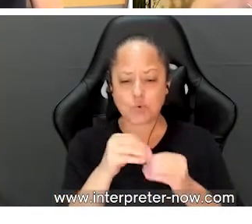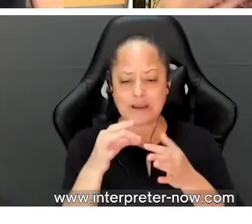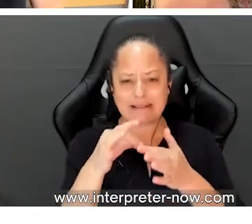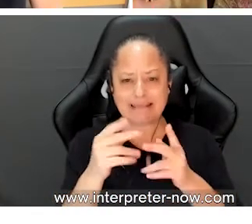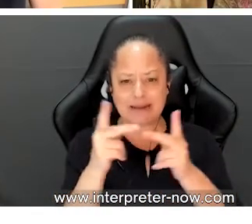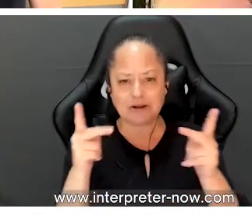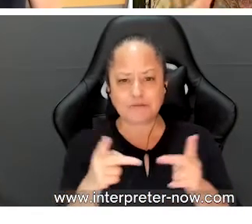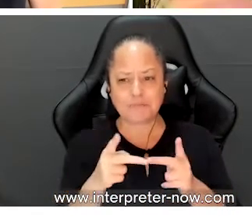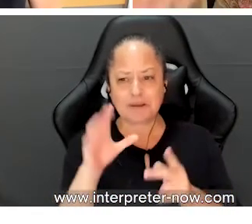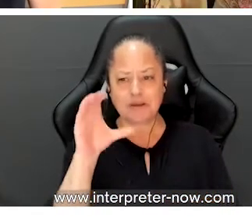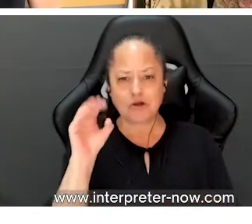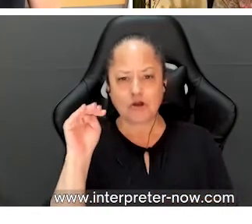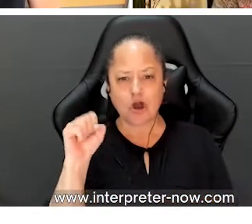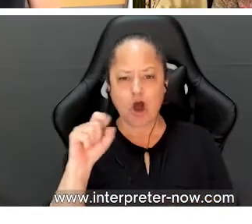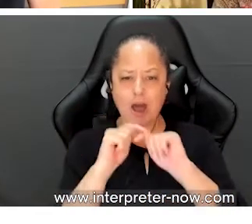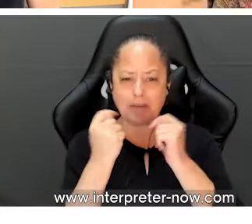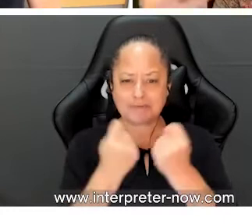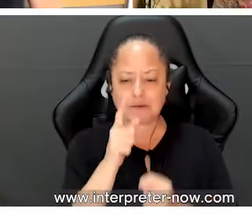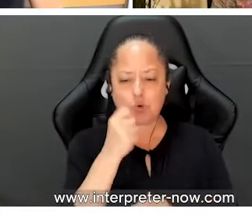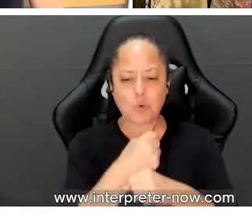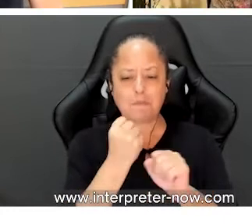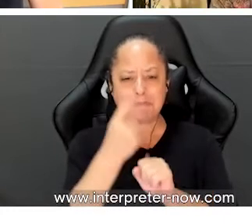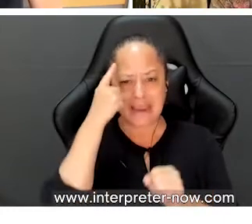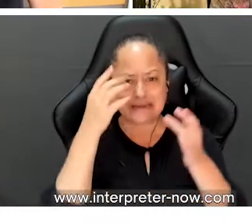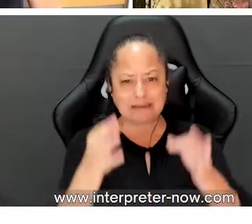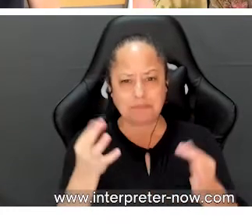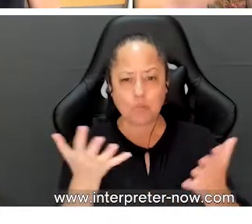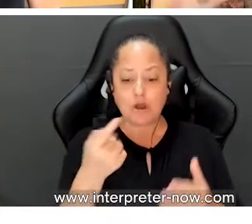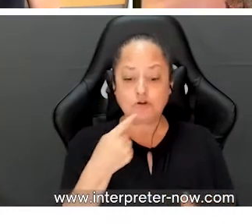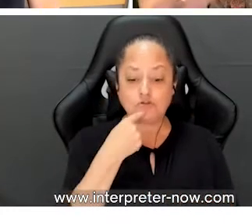or whoever is making the decision about what to say or when to say things, it's going to